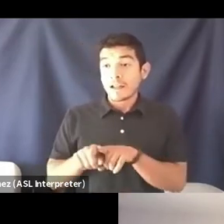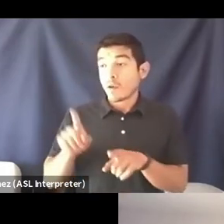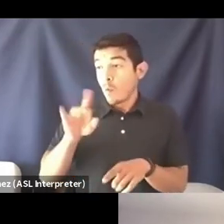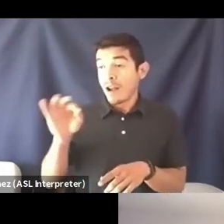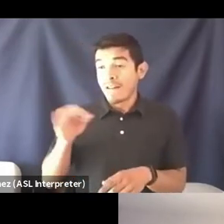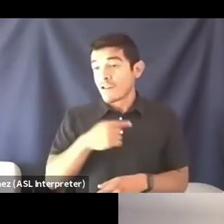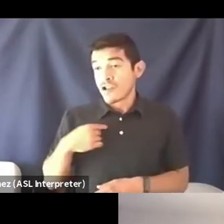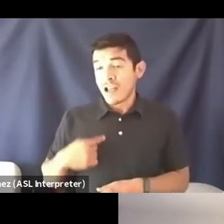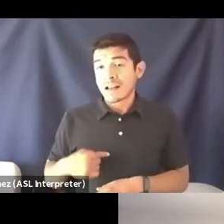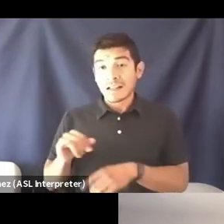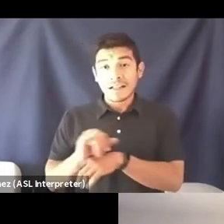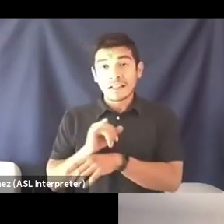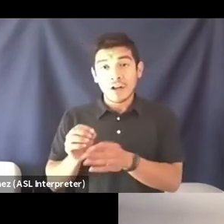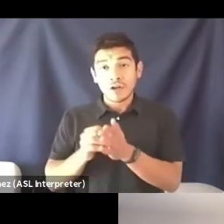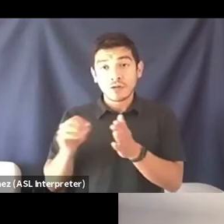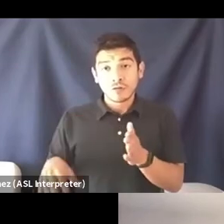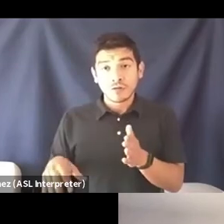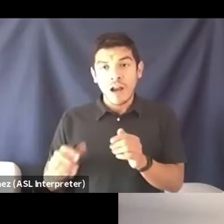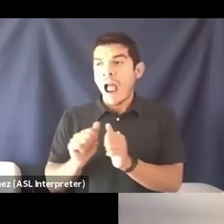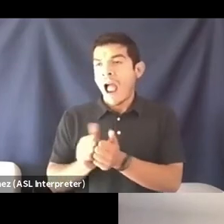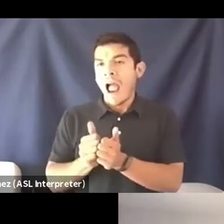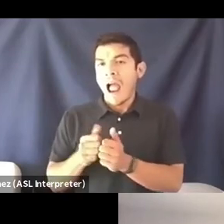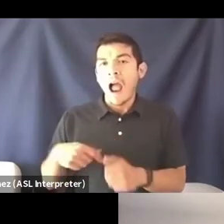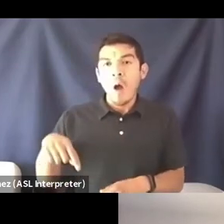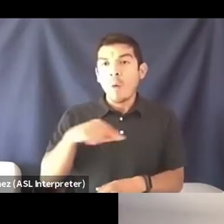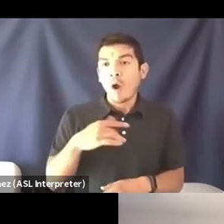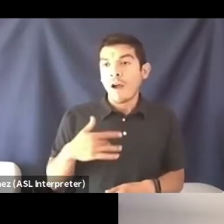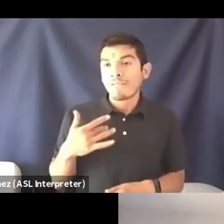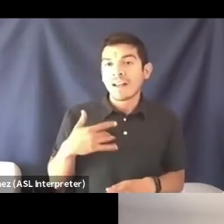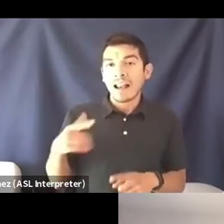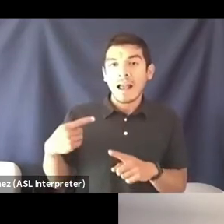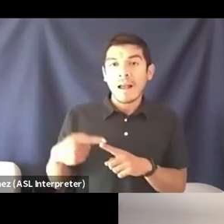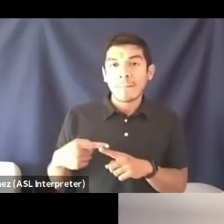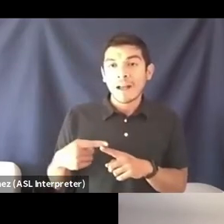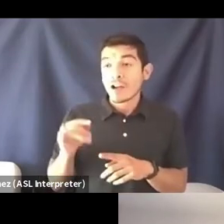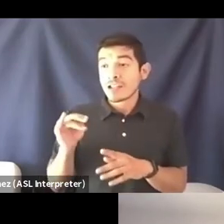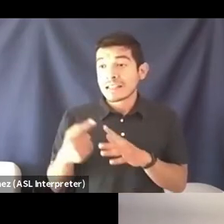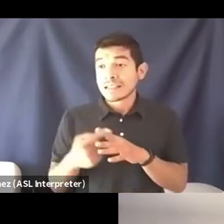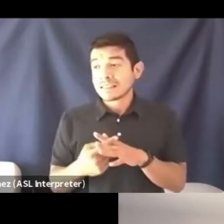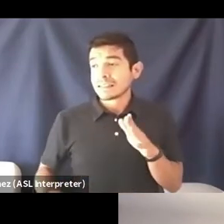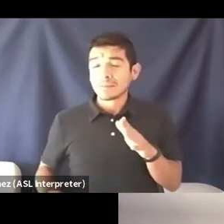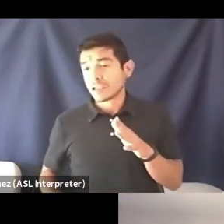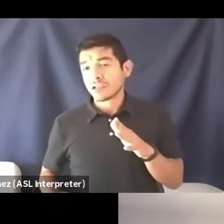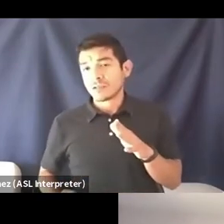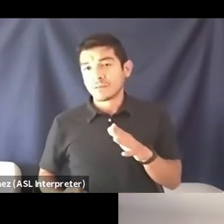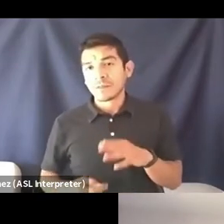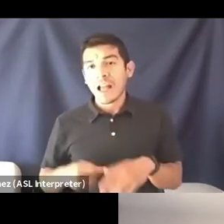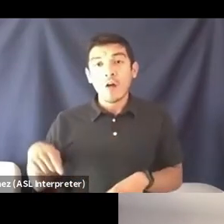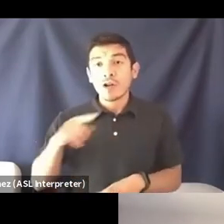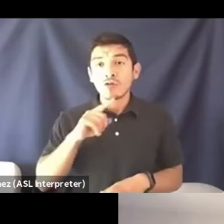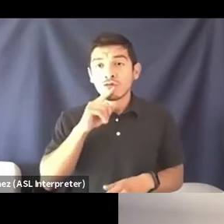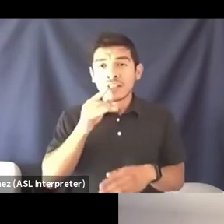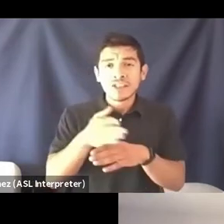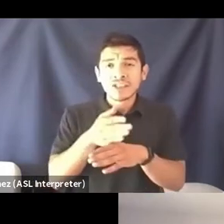at that time like how we are feeling about Yingying disappearance. And we actually really shared similar experiences.